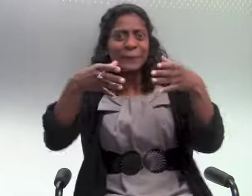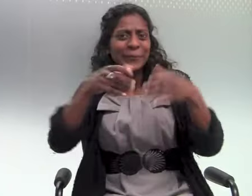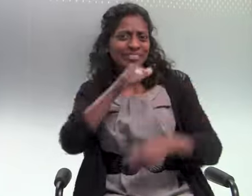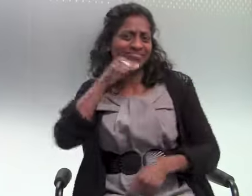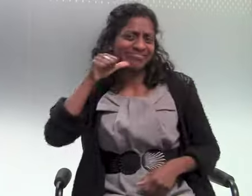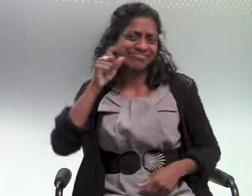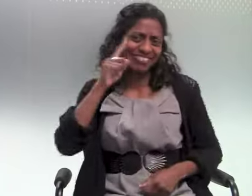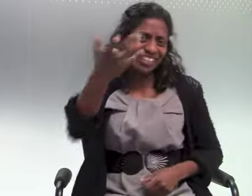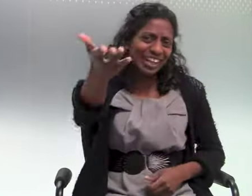It was lovely.